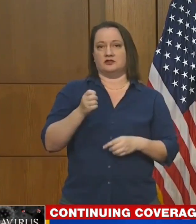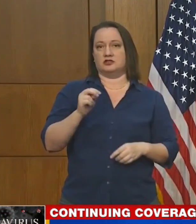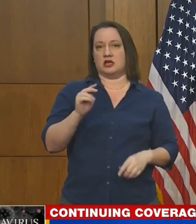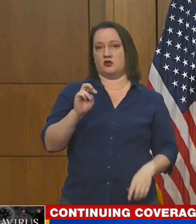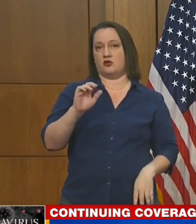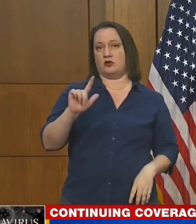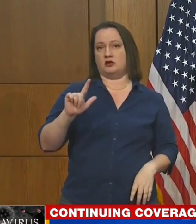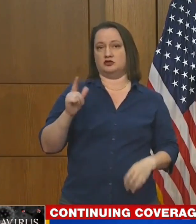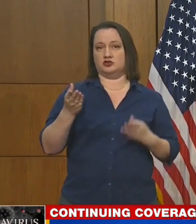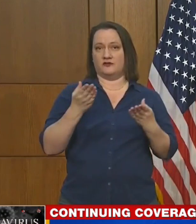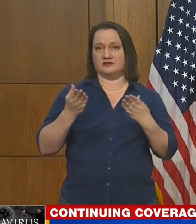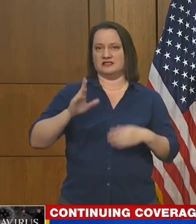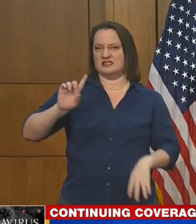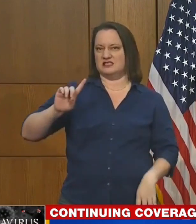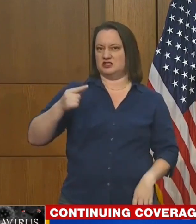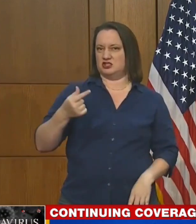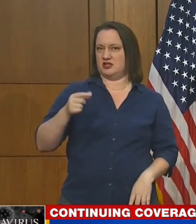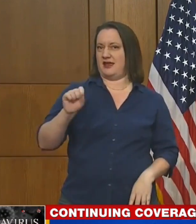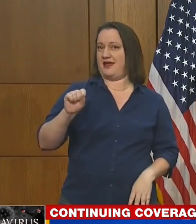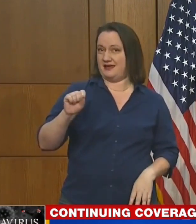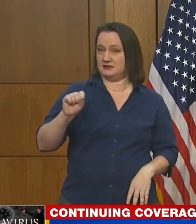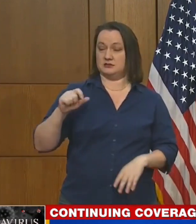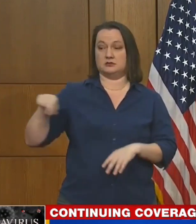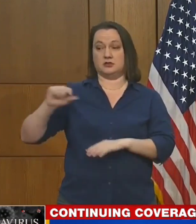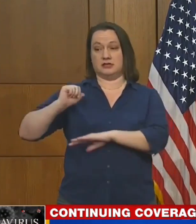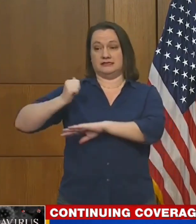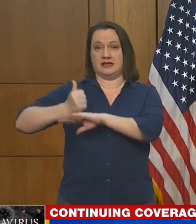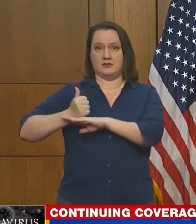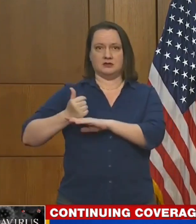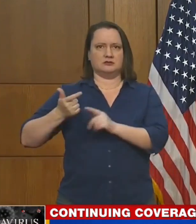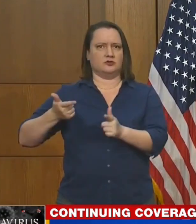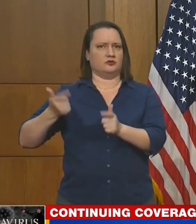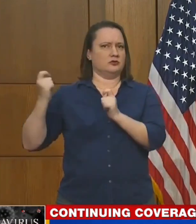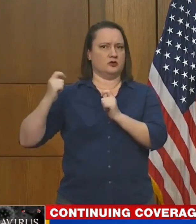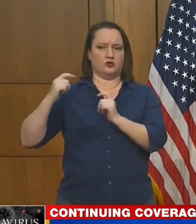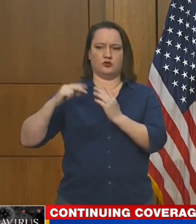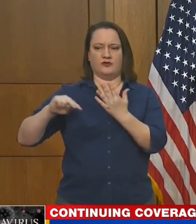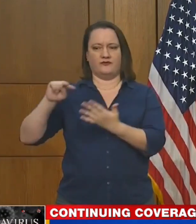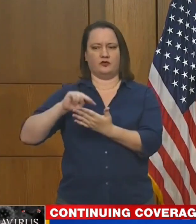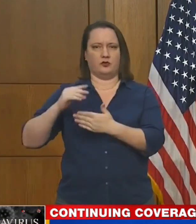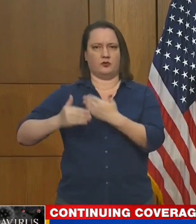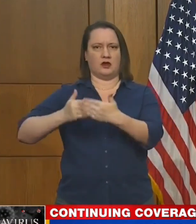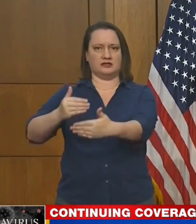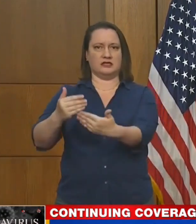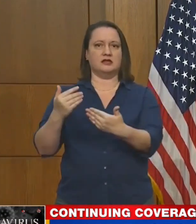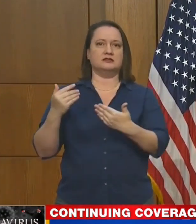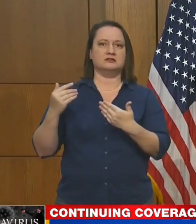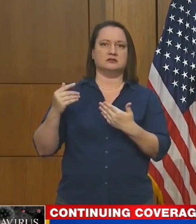EVERYONE KNOWS ABOUT THE DEPARTMENT OF GENERAL SERVICES D. G. S. HAS ESTABLISHED A